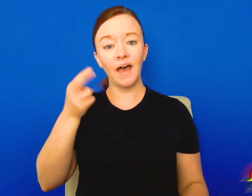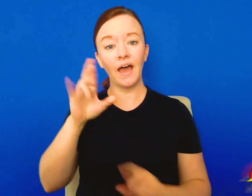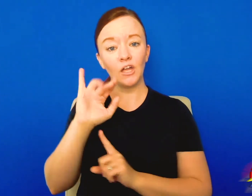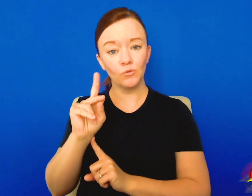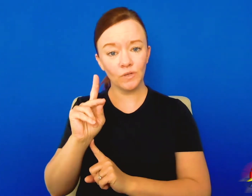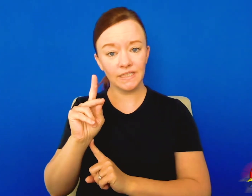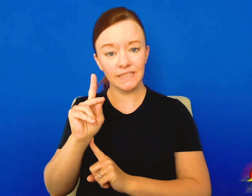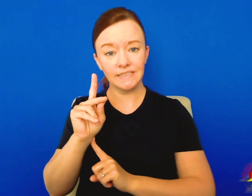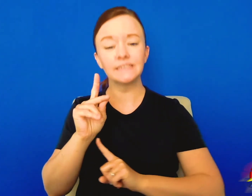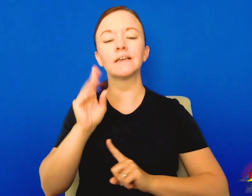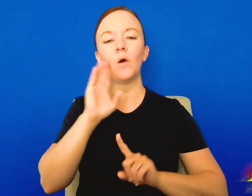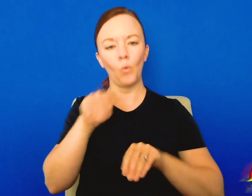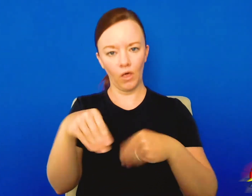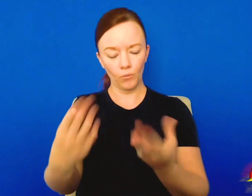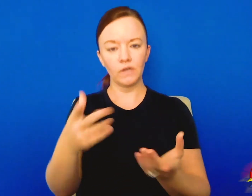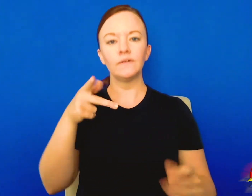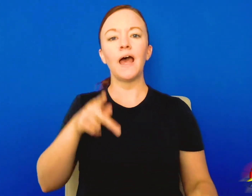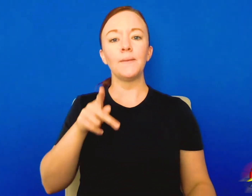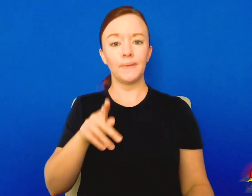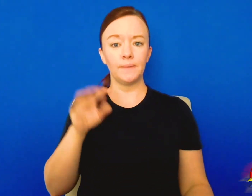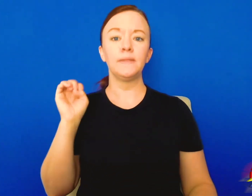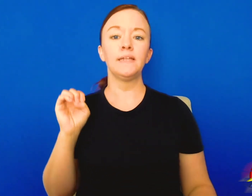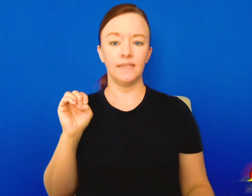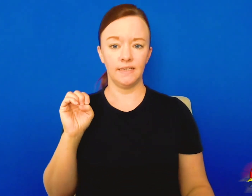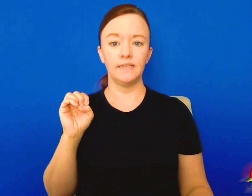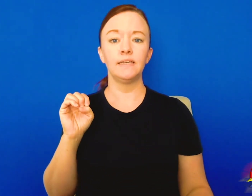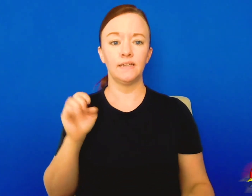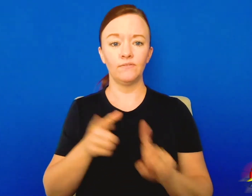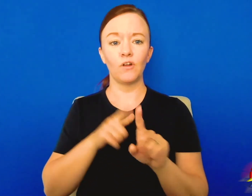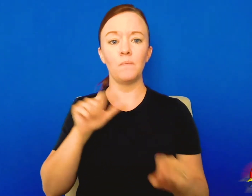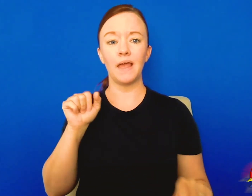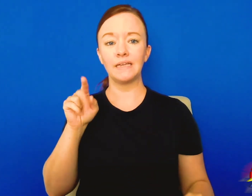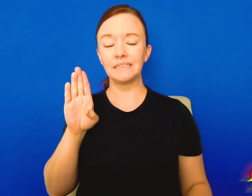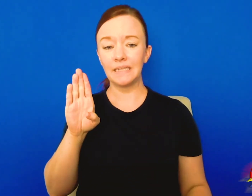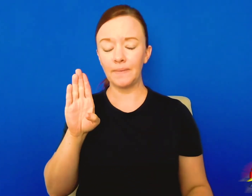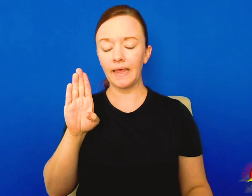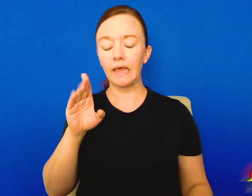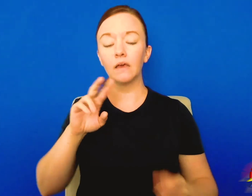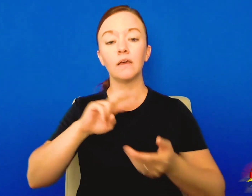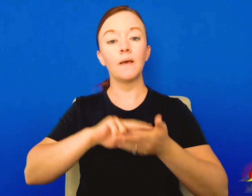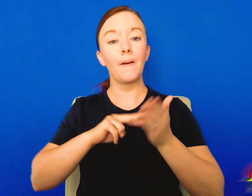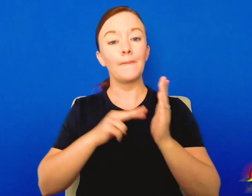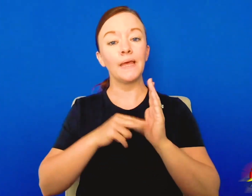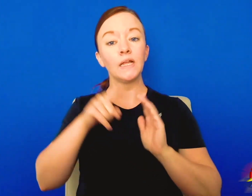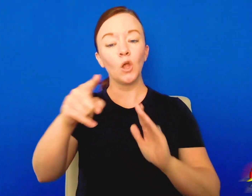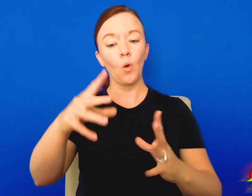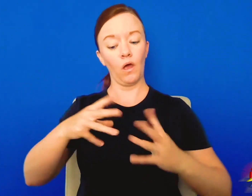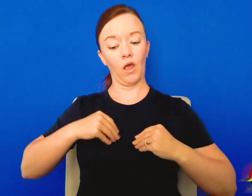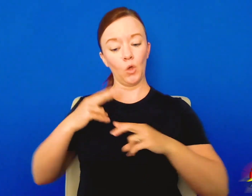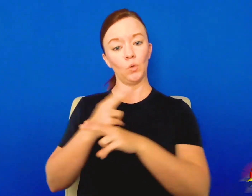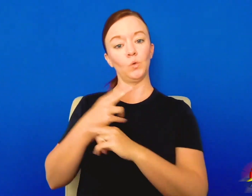IF YOU ARE HIGH RISK AND PPE IS PROVIDED TO YOU BY THE AGENCY YOU MAY NOT CHANGE